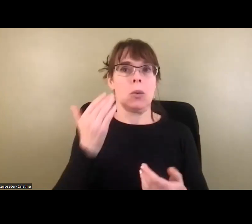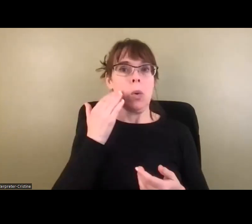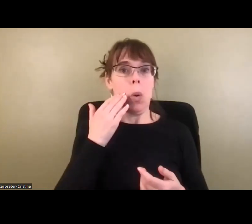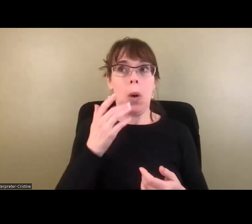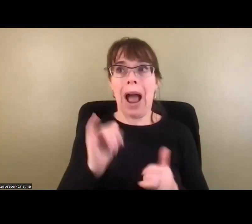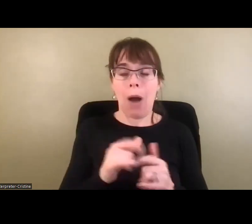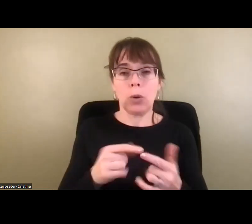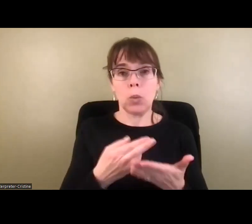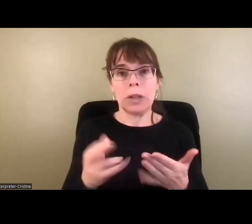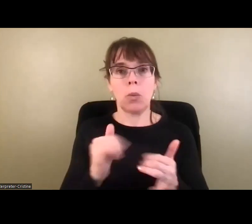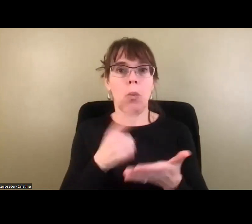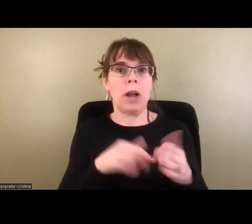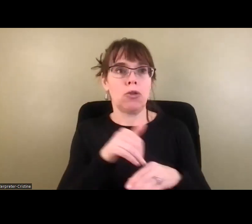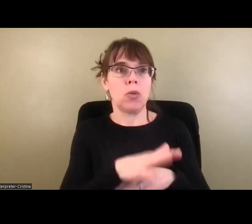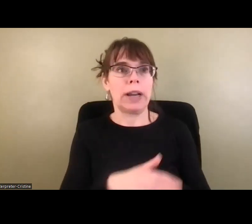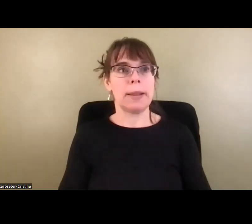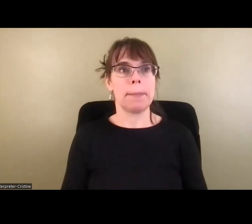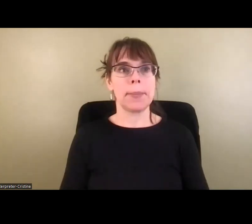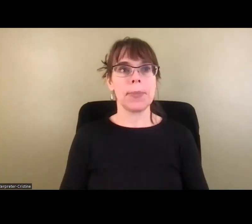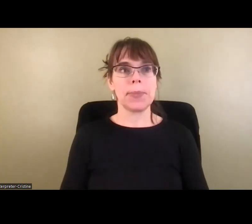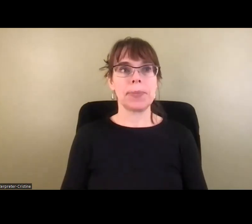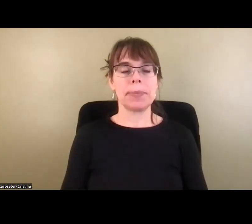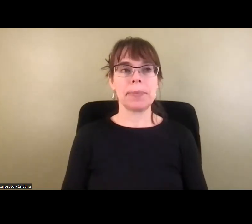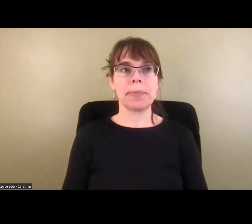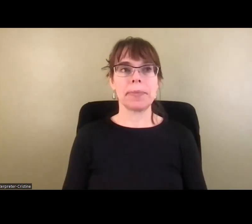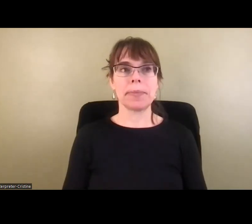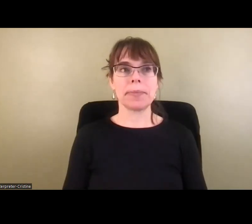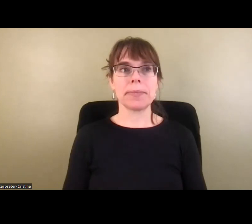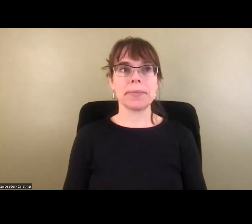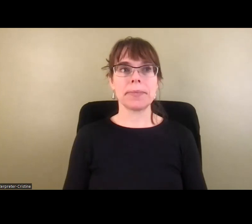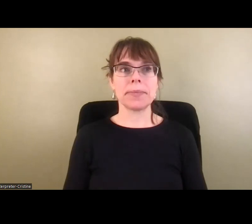for putting your information, Amanda. Of course, yeah,